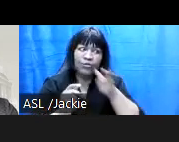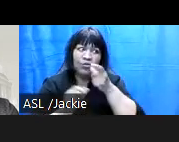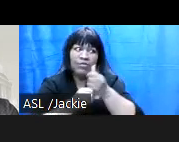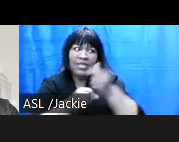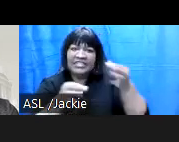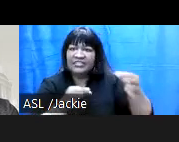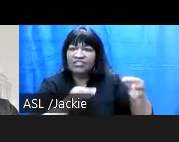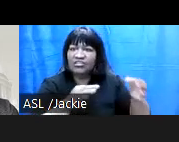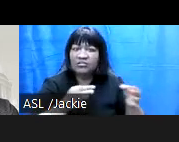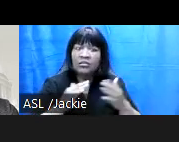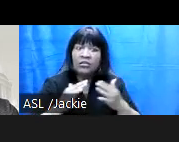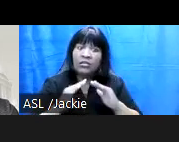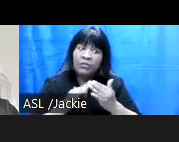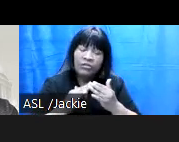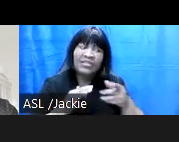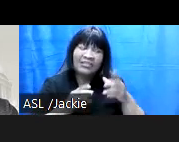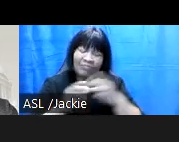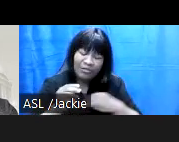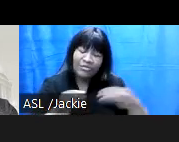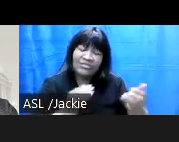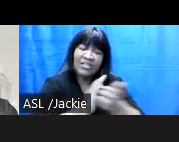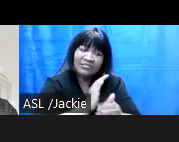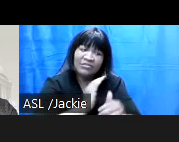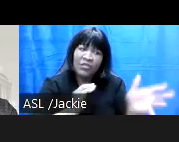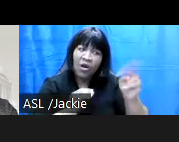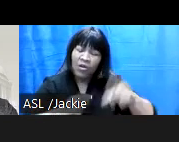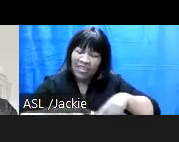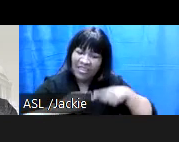Community members are the experts in their own lived experience and know best what they need